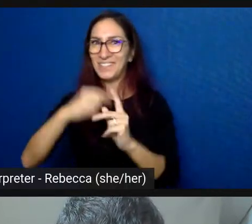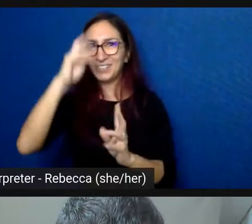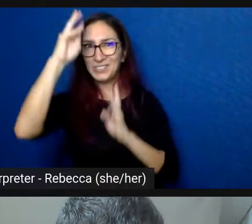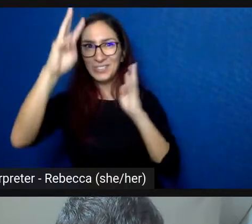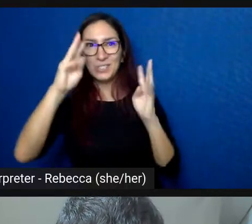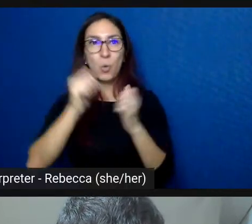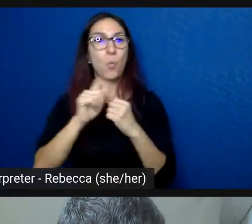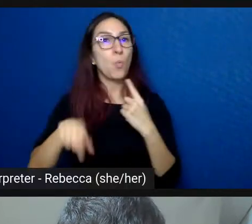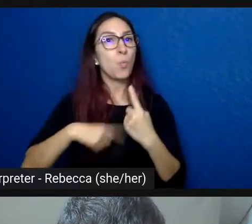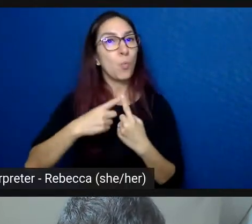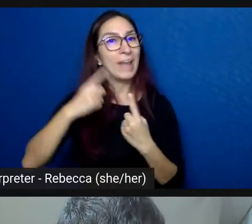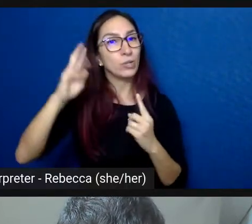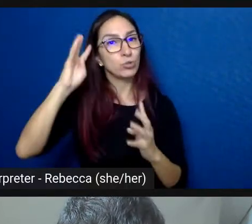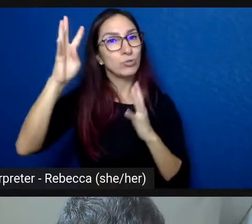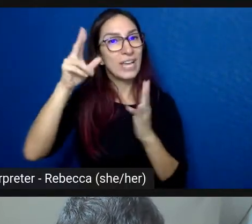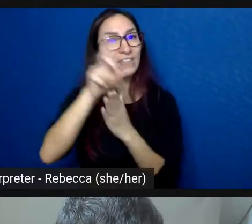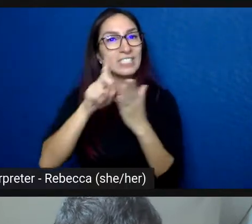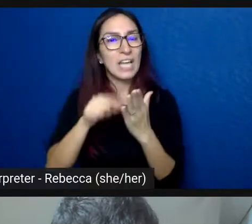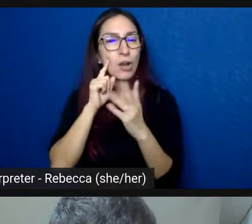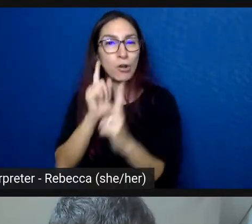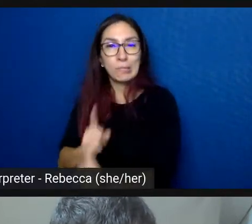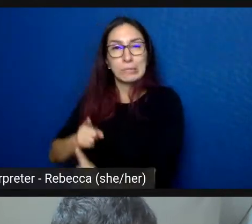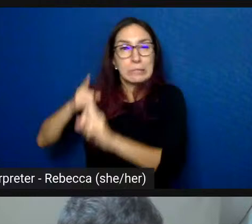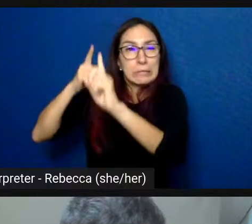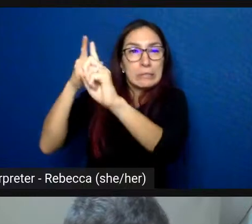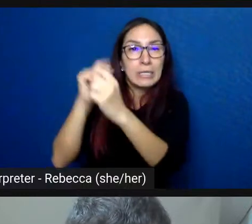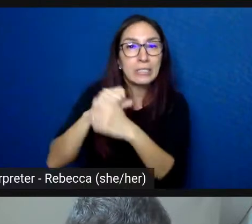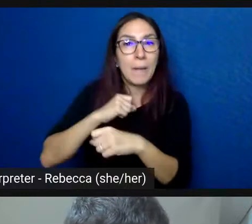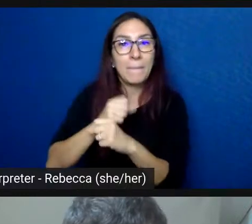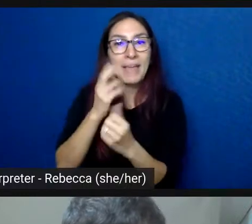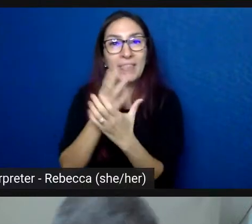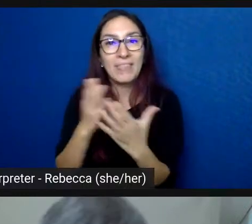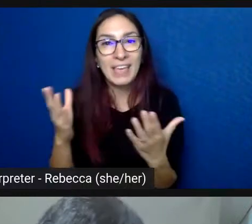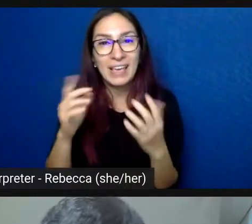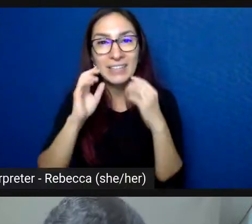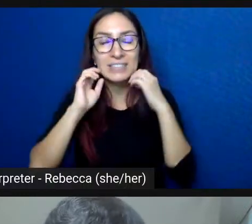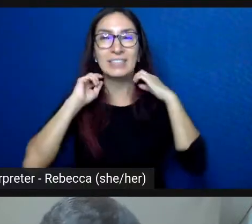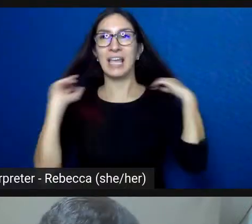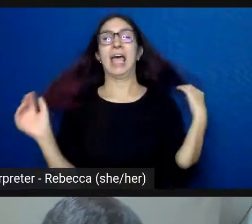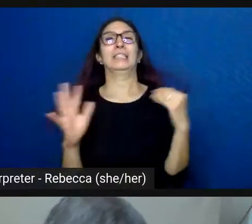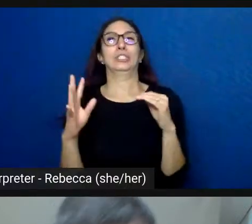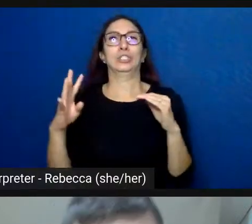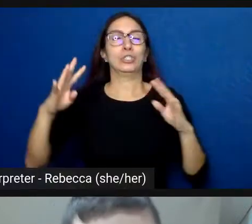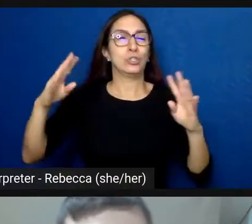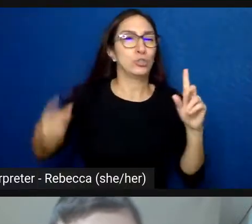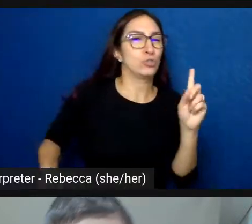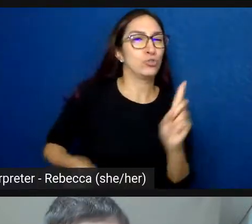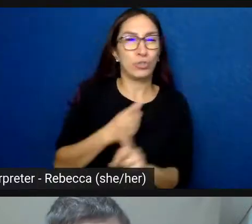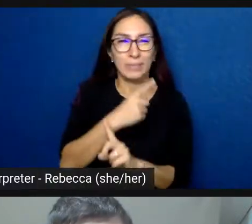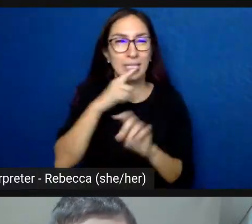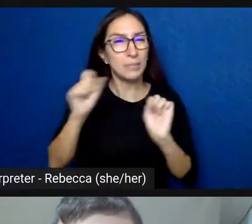was a full on creative designer. I'm still creative but I do different things now. When you are a creative designer you are